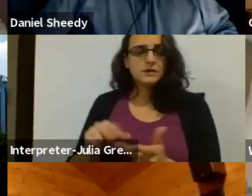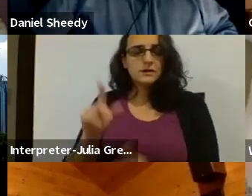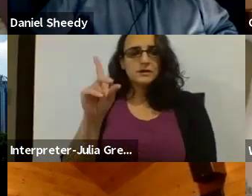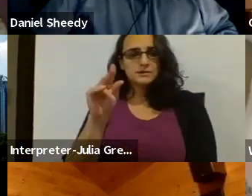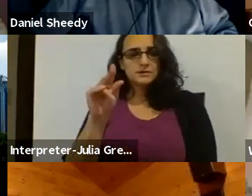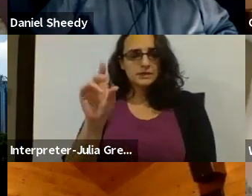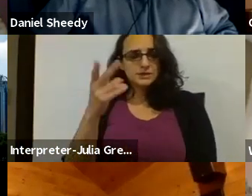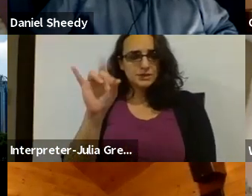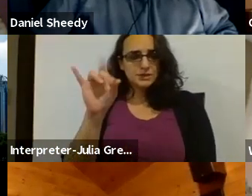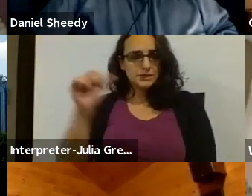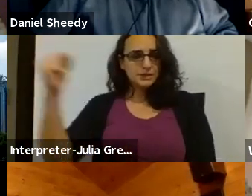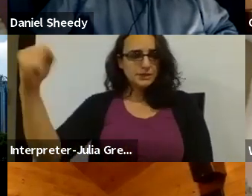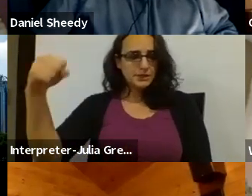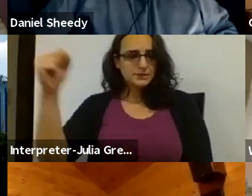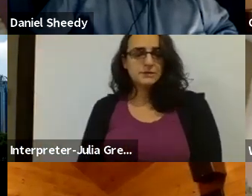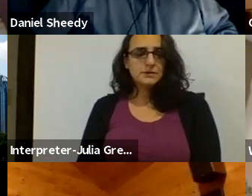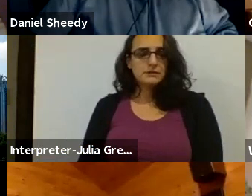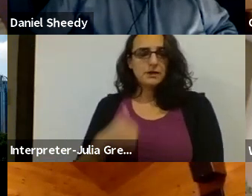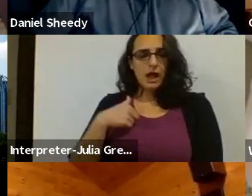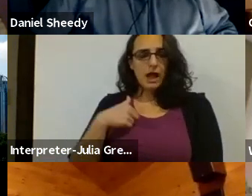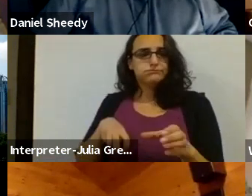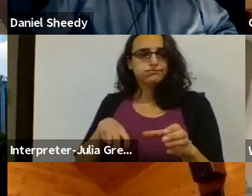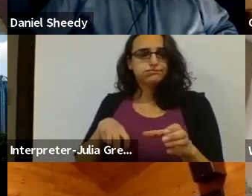Carolyn Gallagher: Yes, I have seen in the last